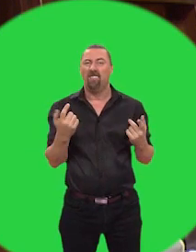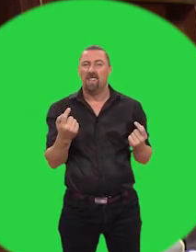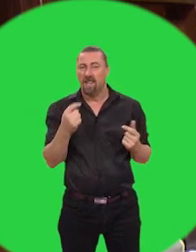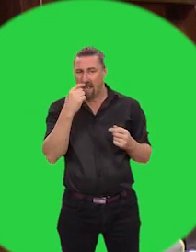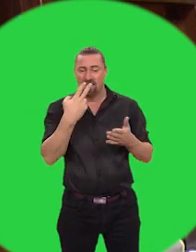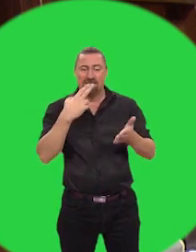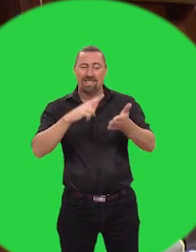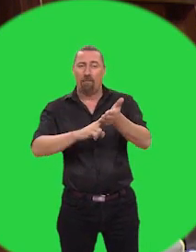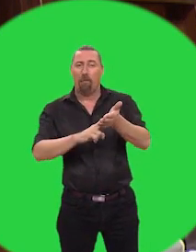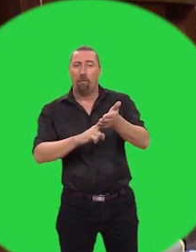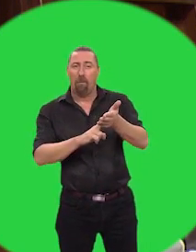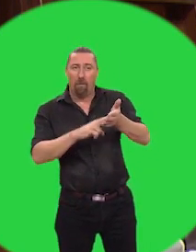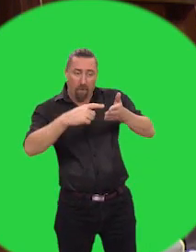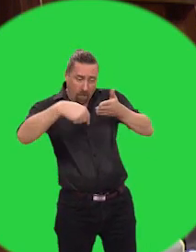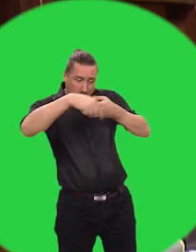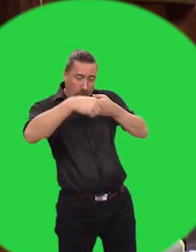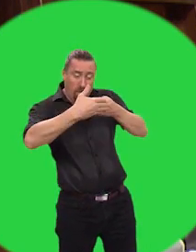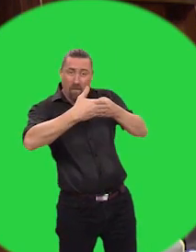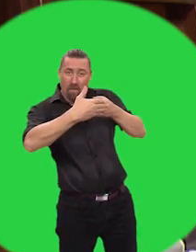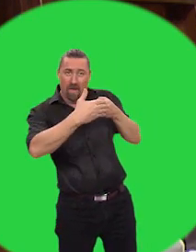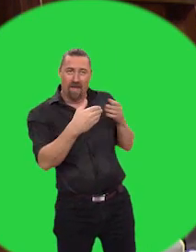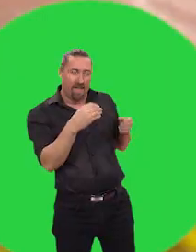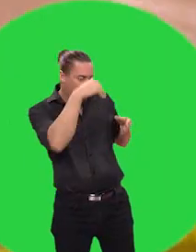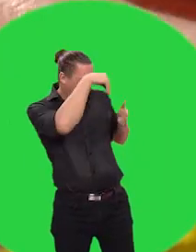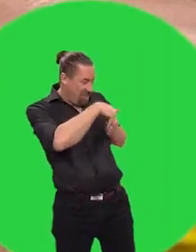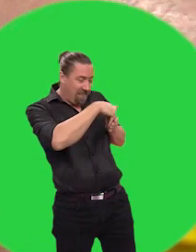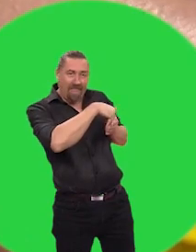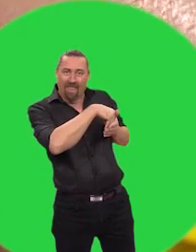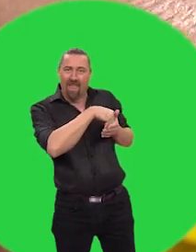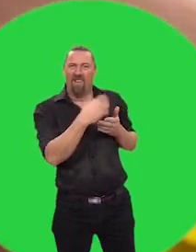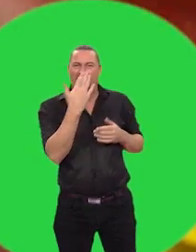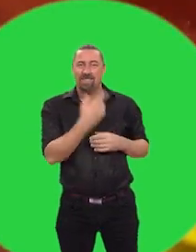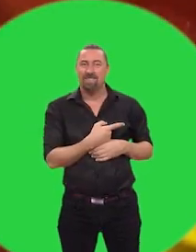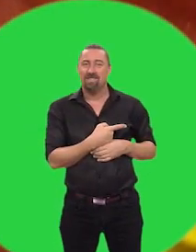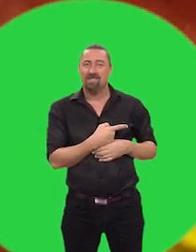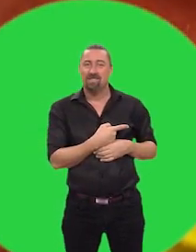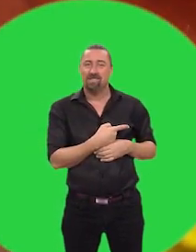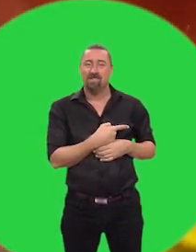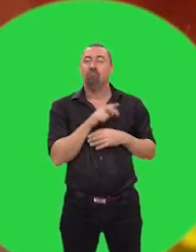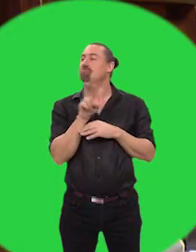of tape, wrap it around the back of the joey and stick it in to the front of our cup so we can see the world.